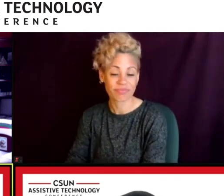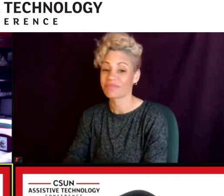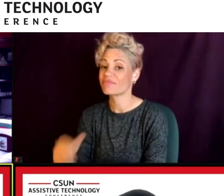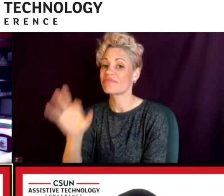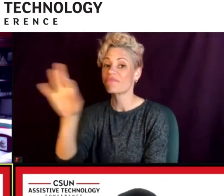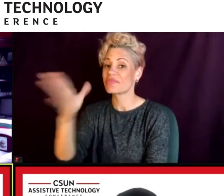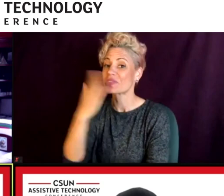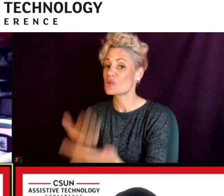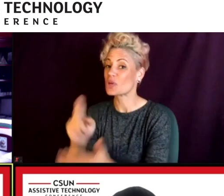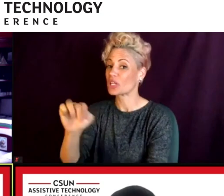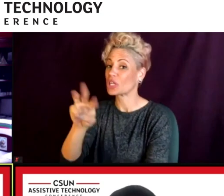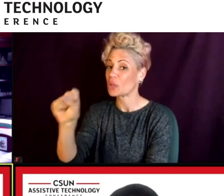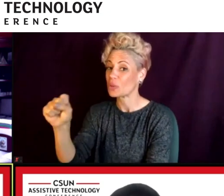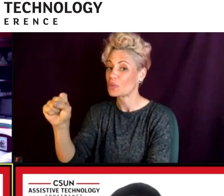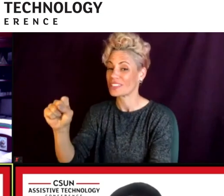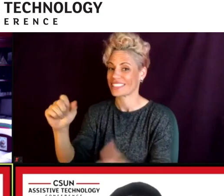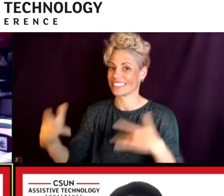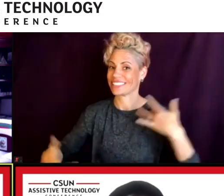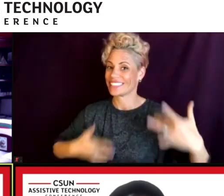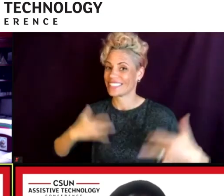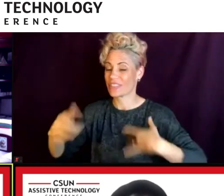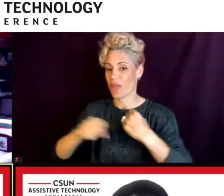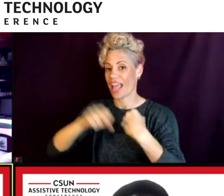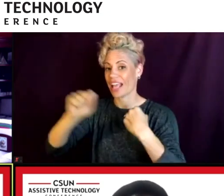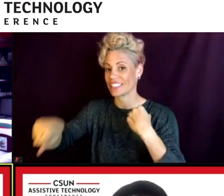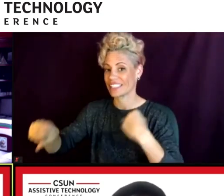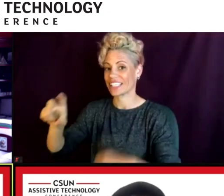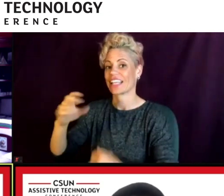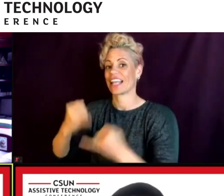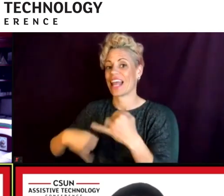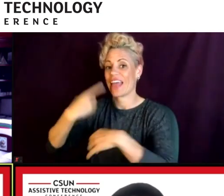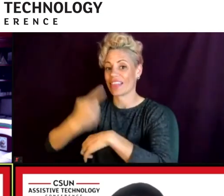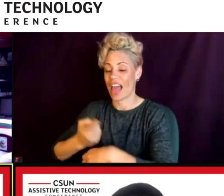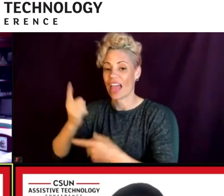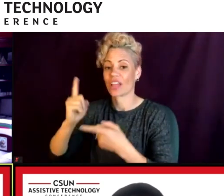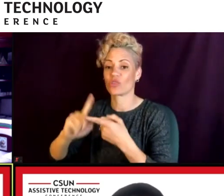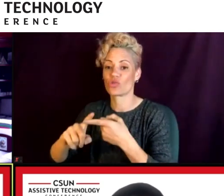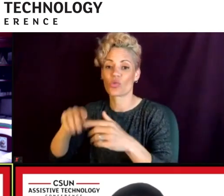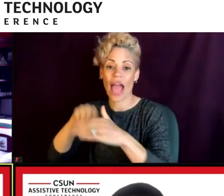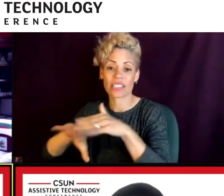that we've been able to extend the deadline to access all recorded content another week.